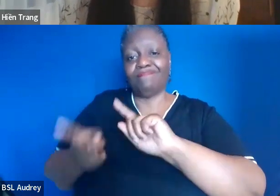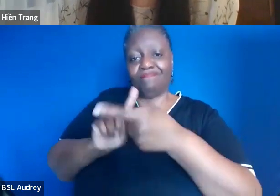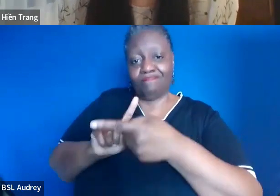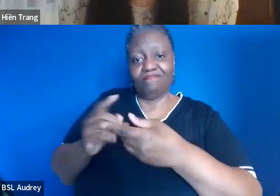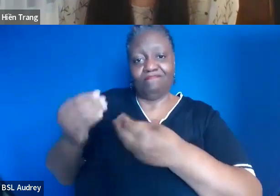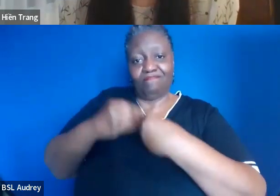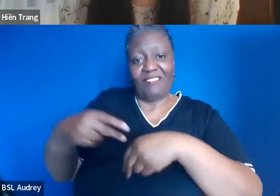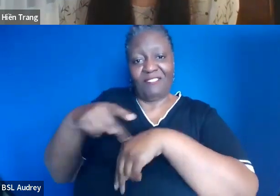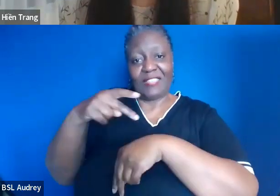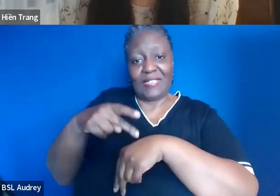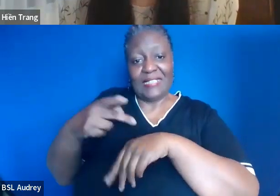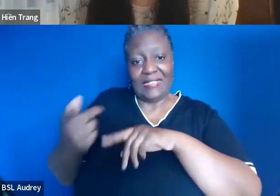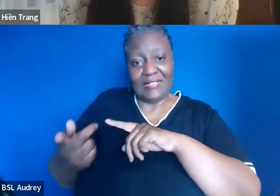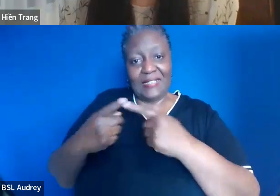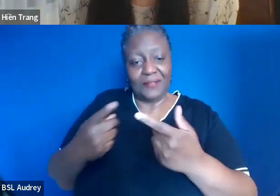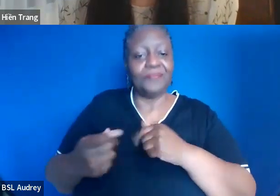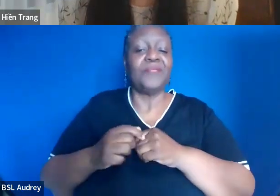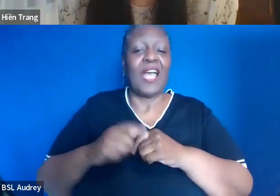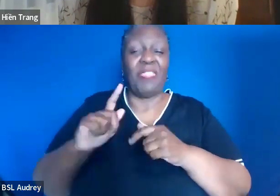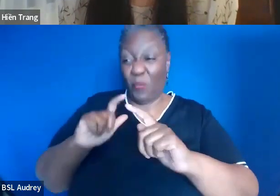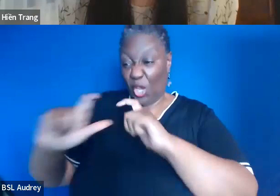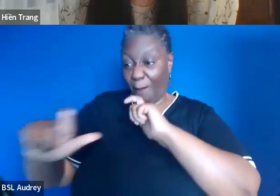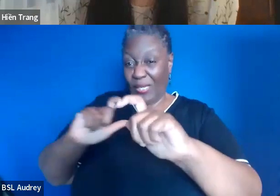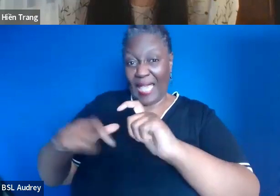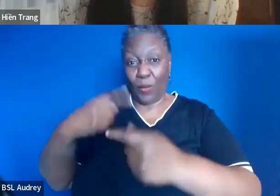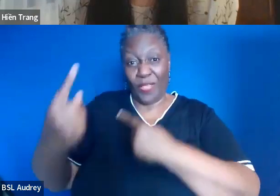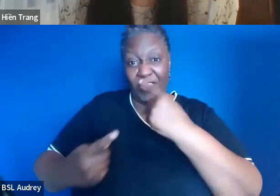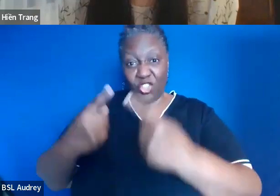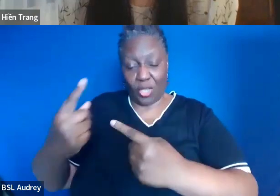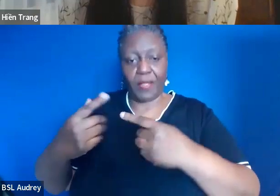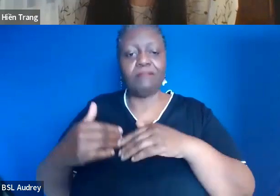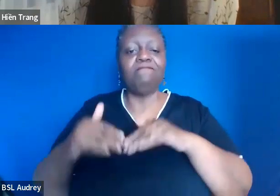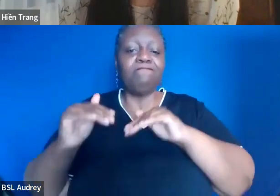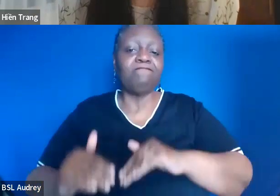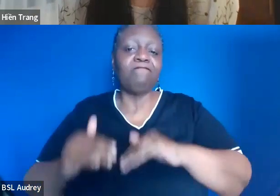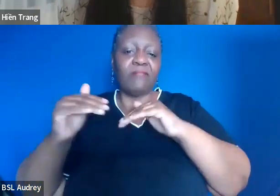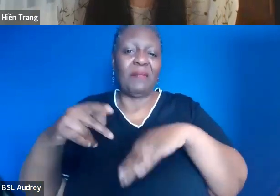that's how the only way we could communicate with each other and that saved my Vietnamese to be